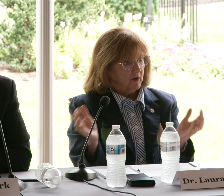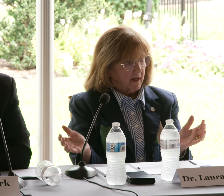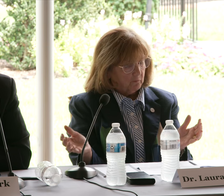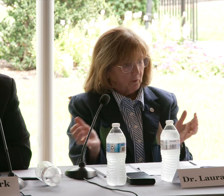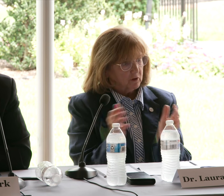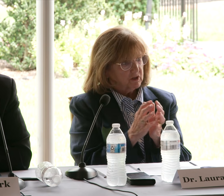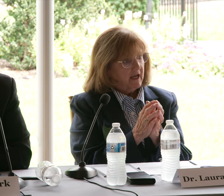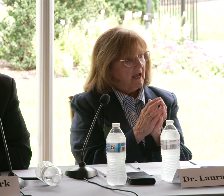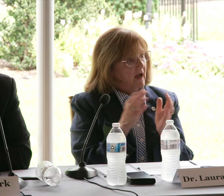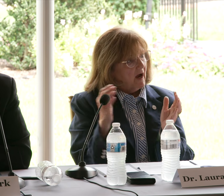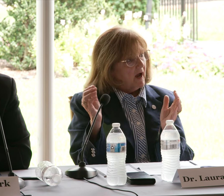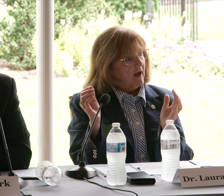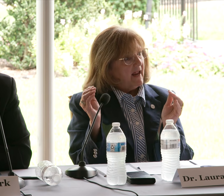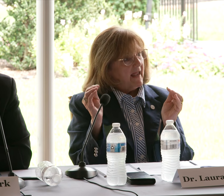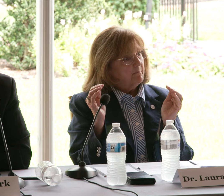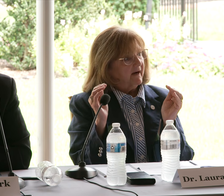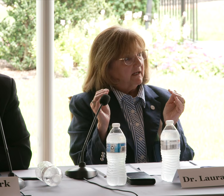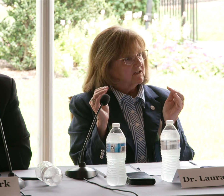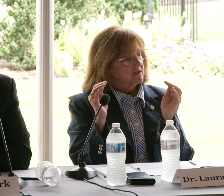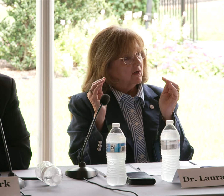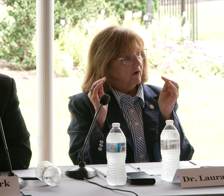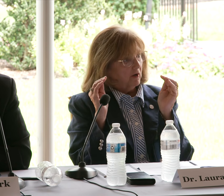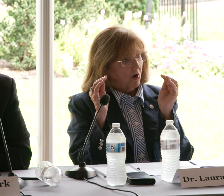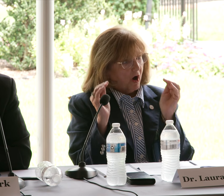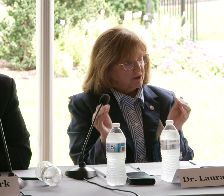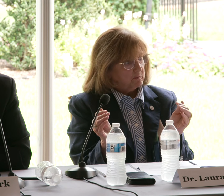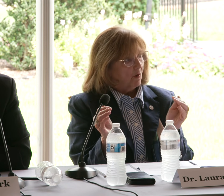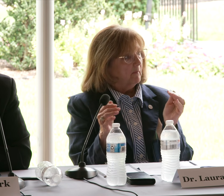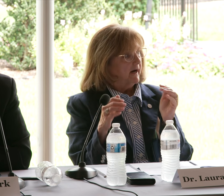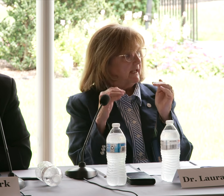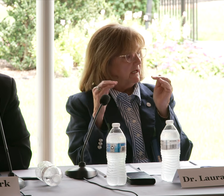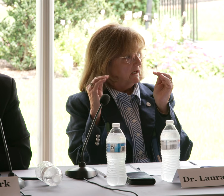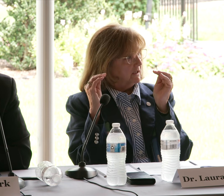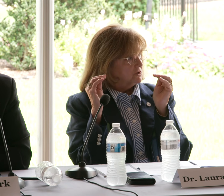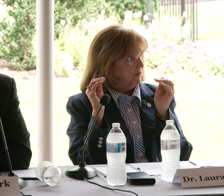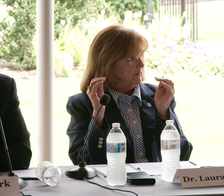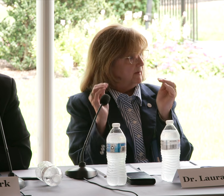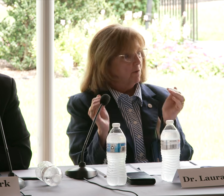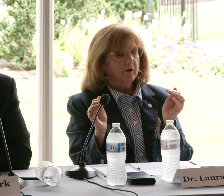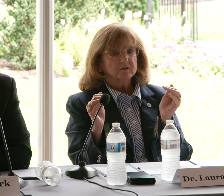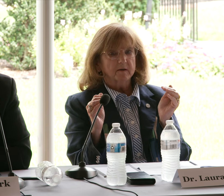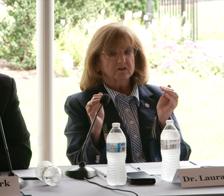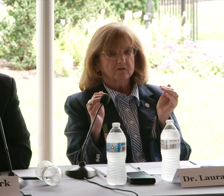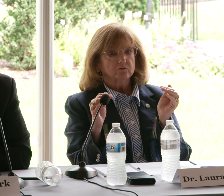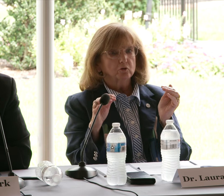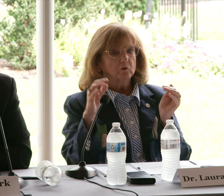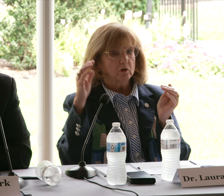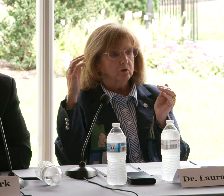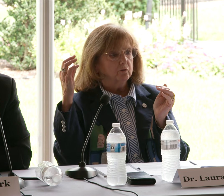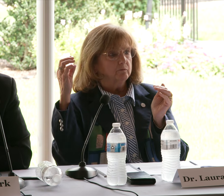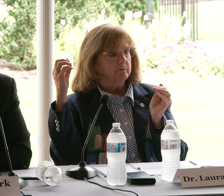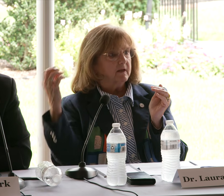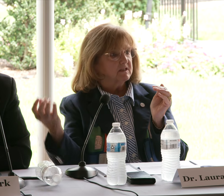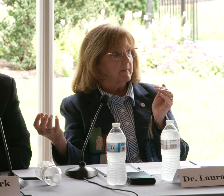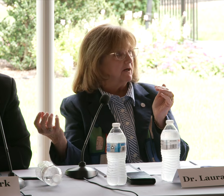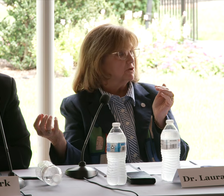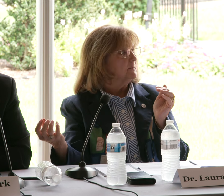or not works. But it's going to cost more money, it’s going to be more expensive to include Spanish